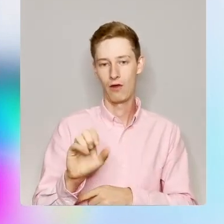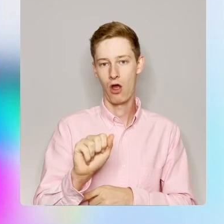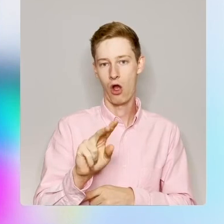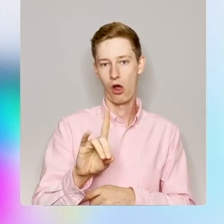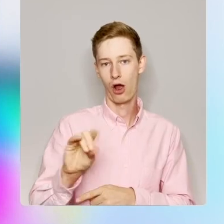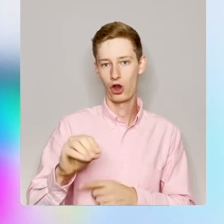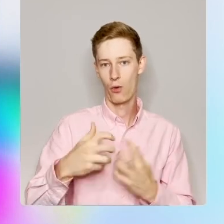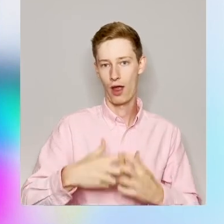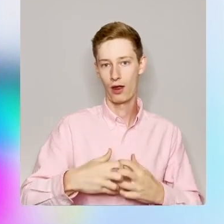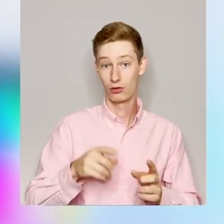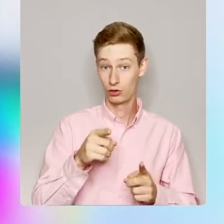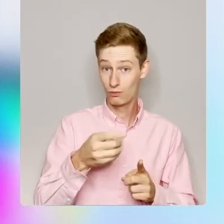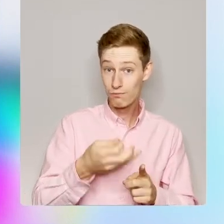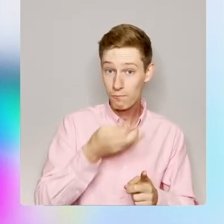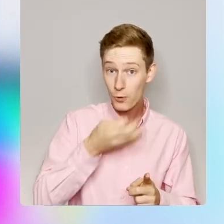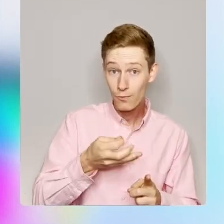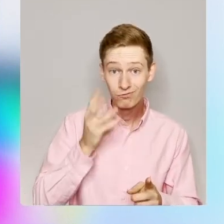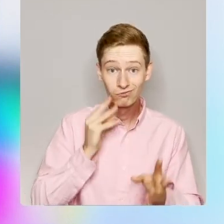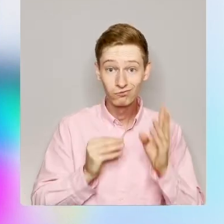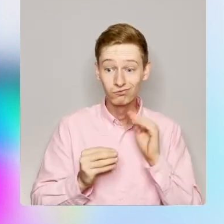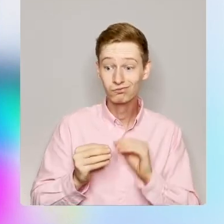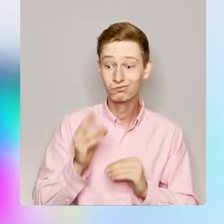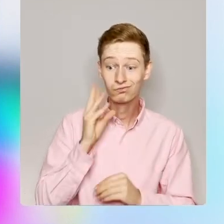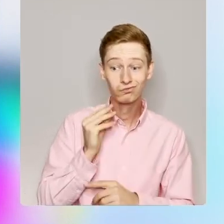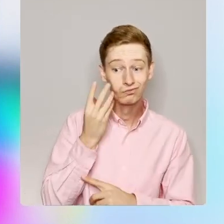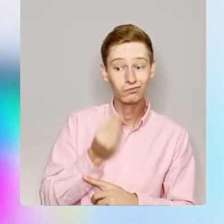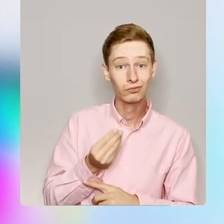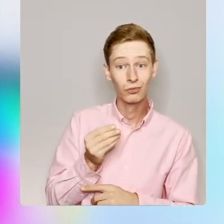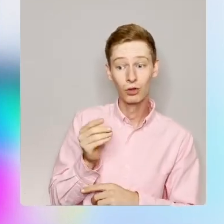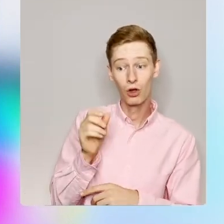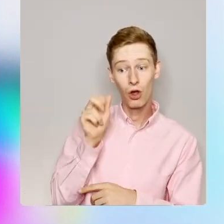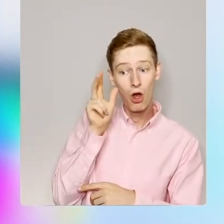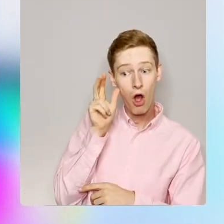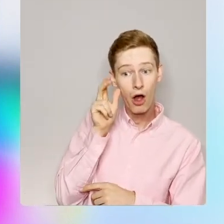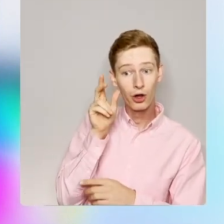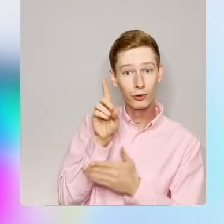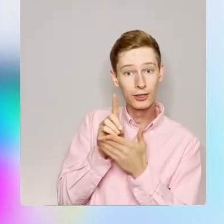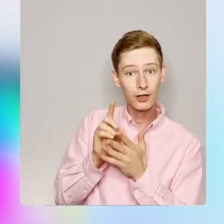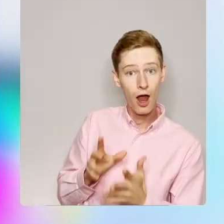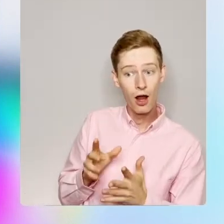If you are an experienced audio programmer, or a sound designer in search of a powerful Spatial Audio